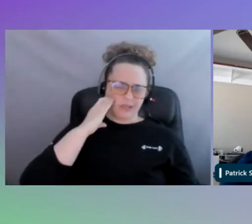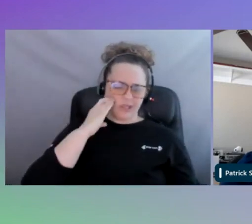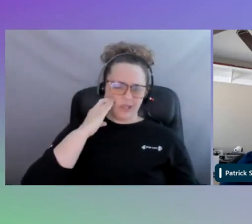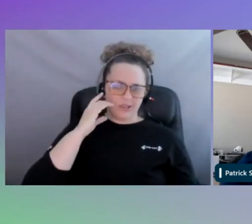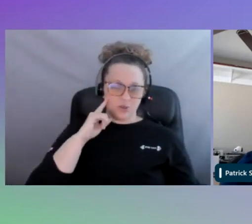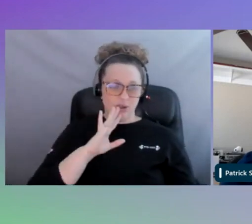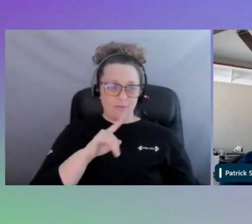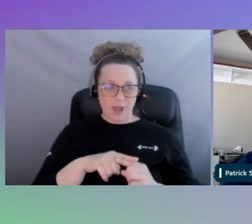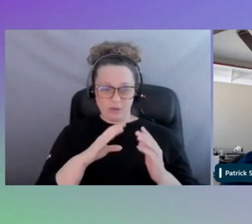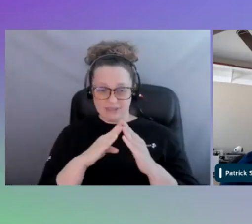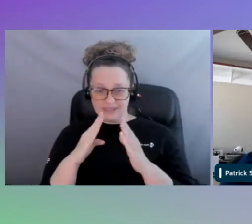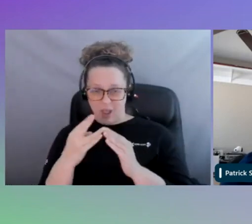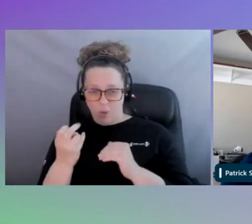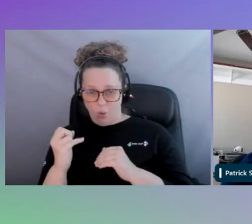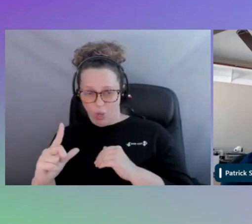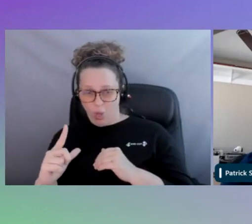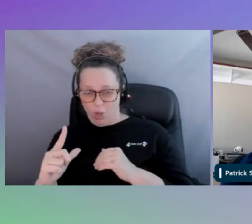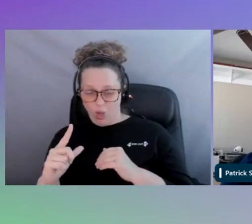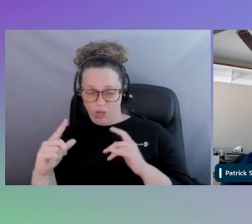little bit scary. It it it can be scary because, uh, many town